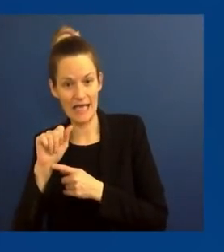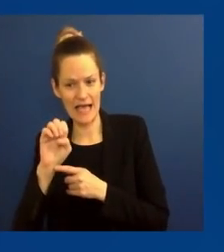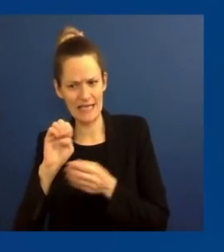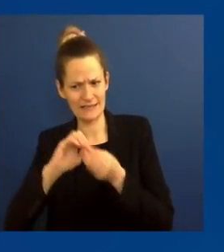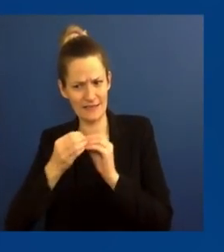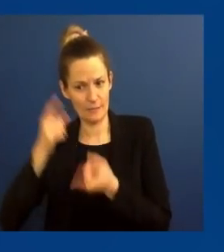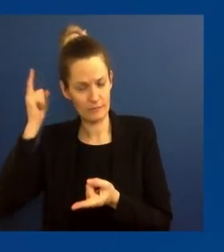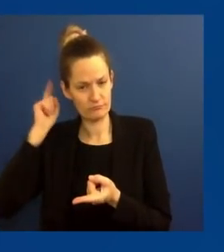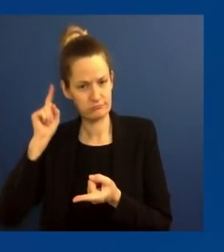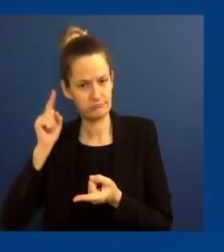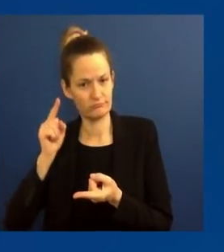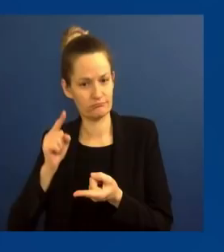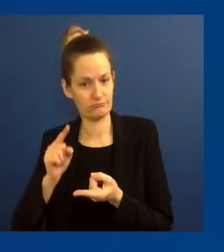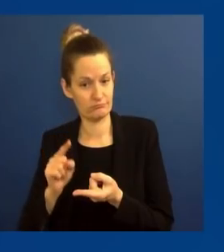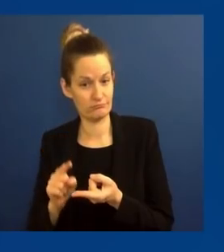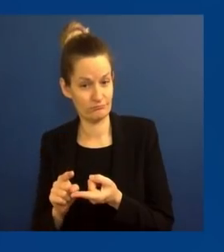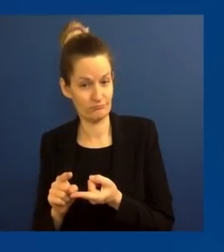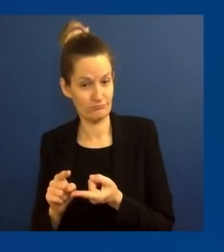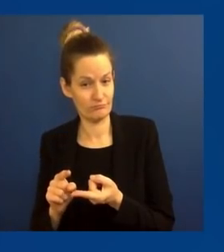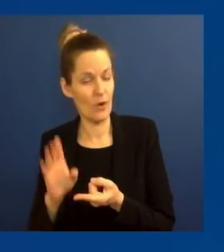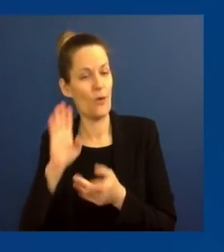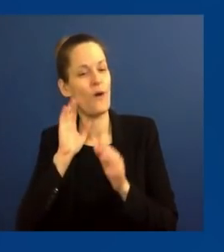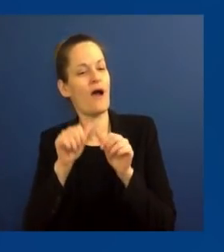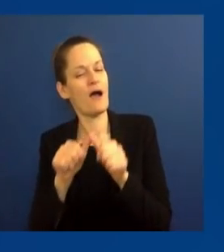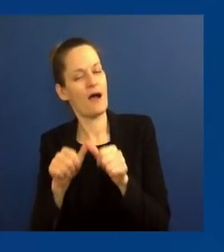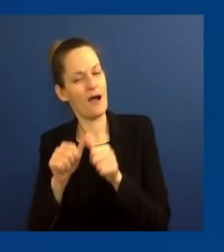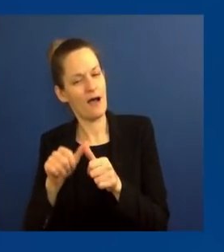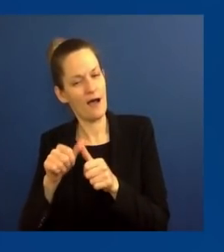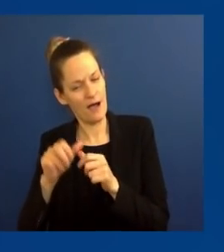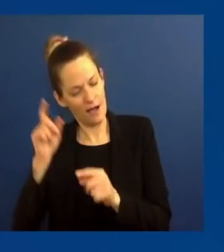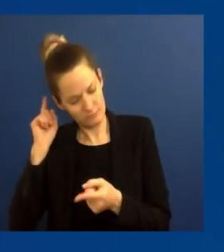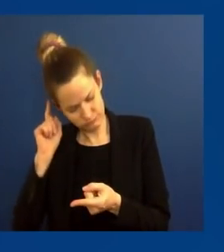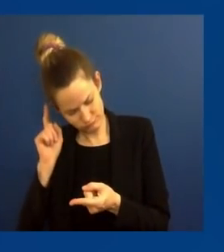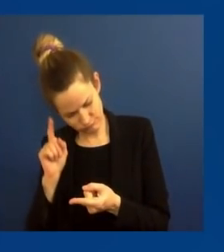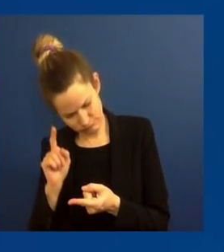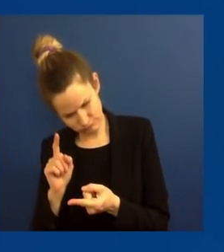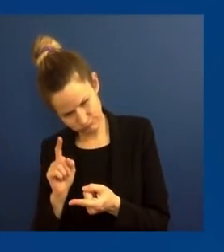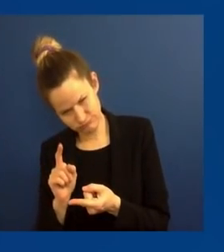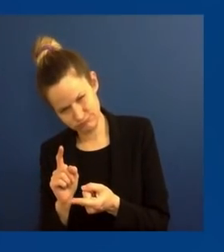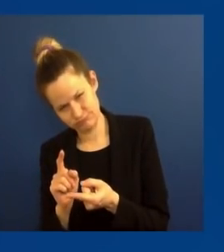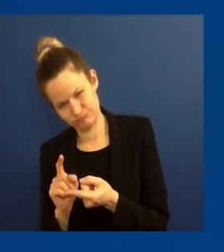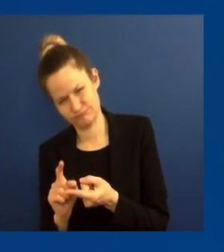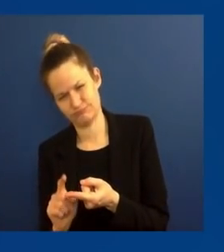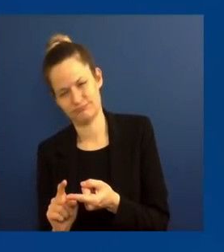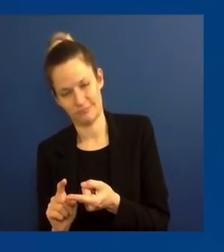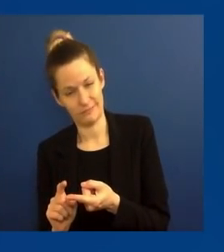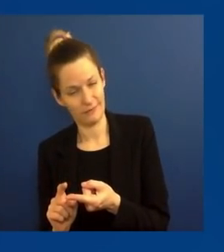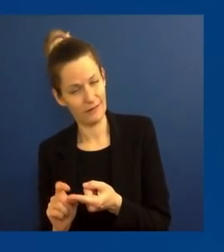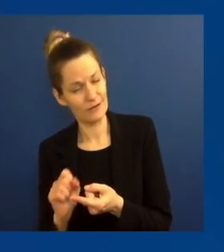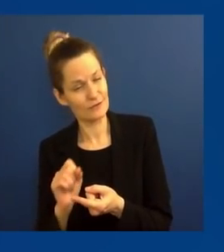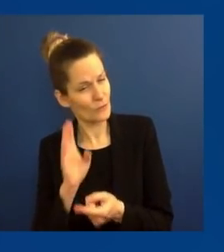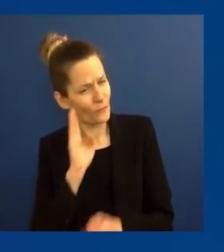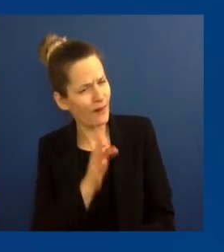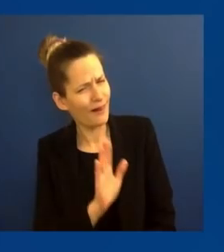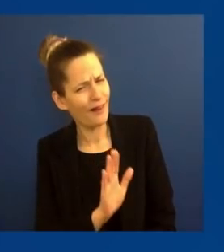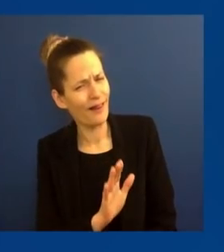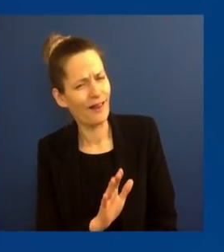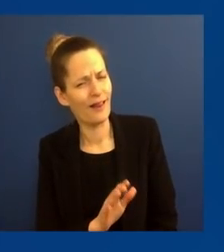will continue to go down to a baseline level that is a level of what we call "adequate control."